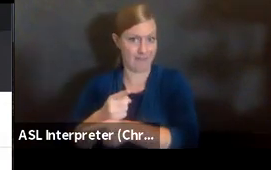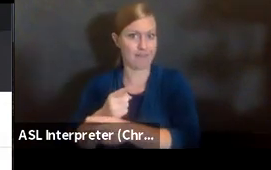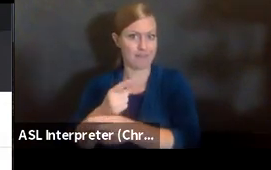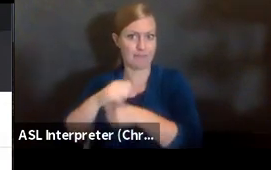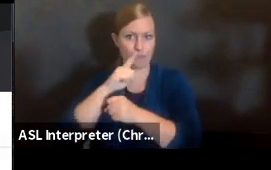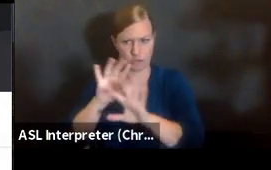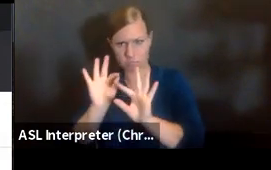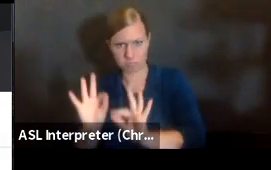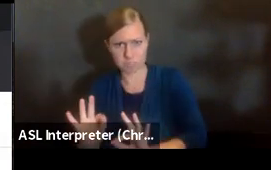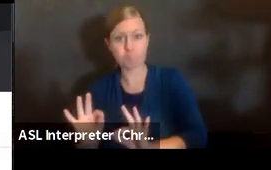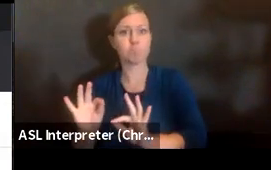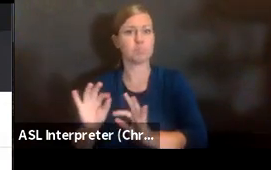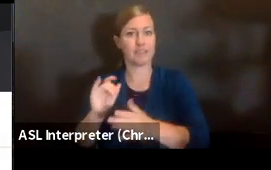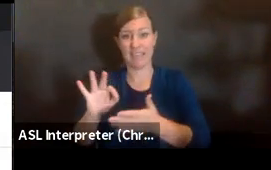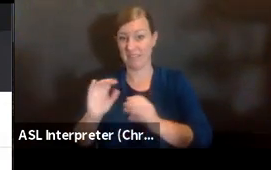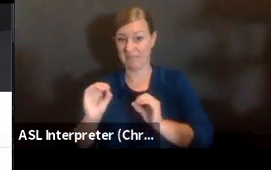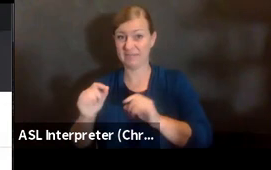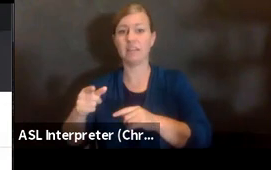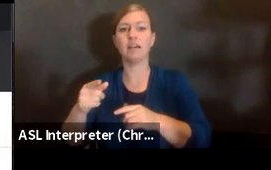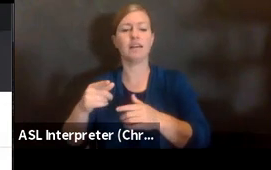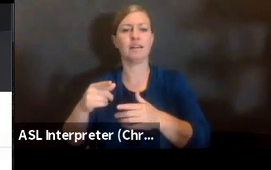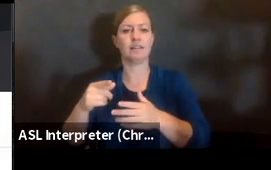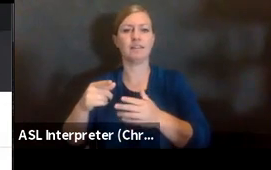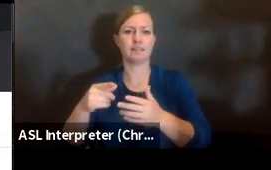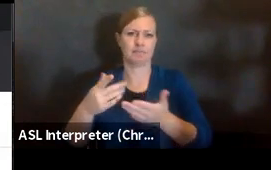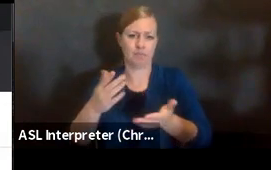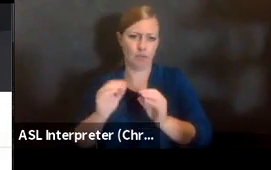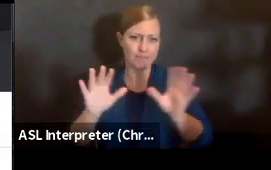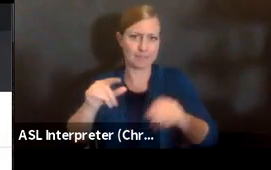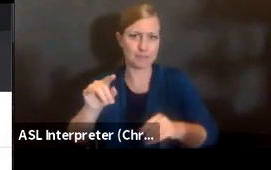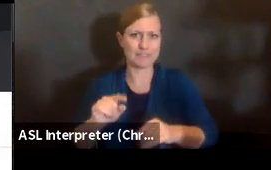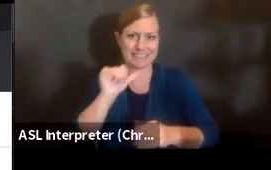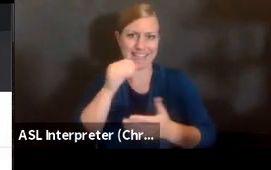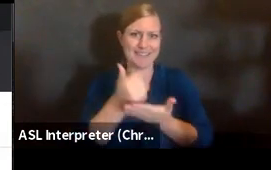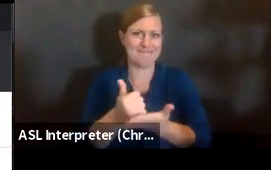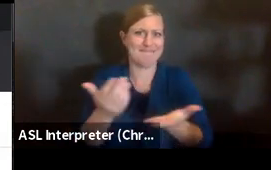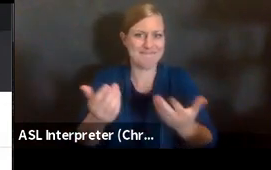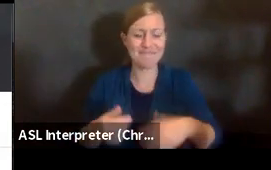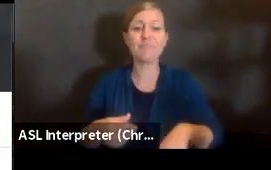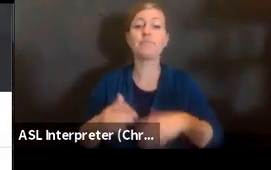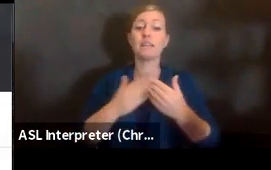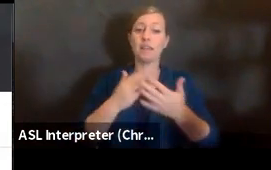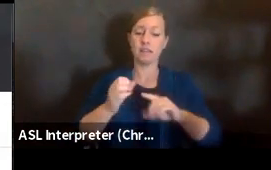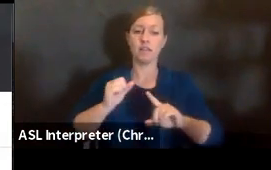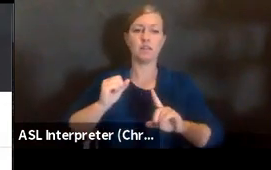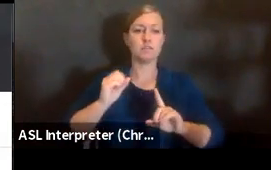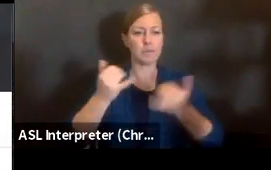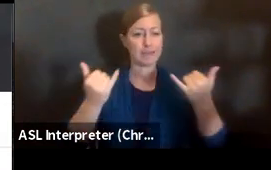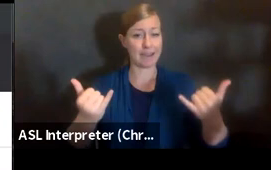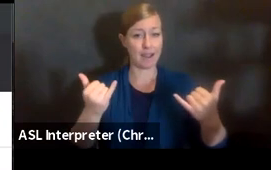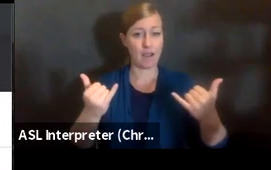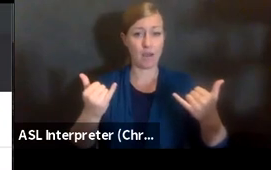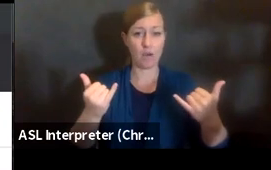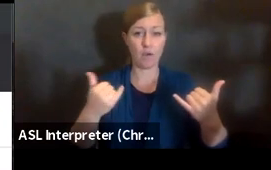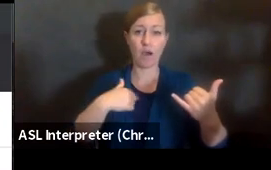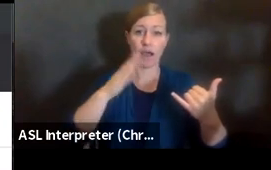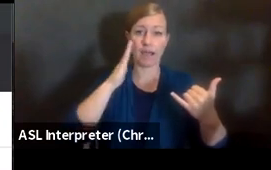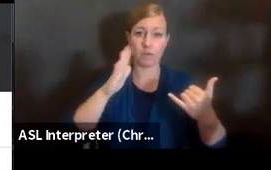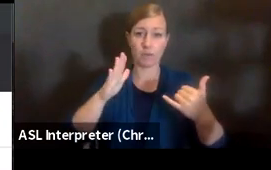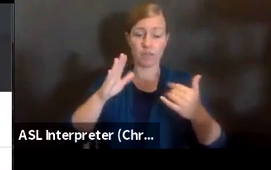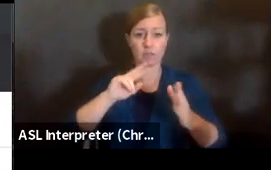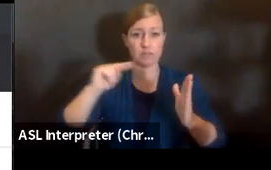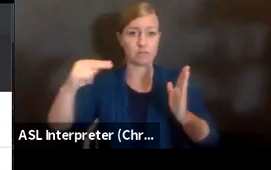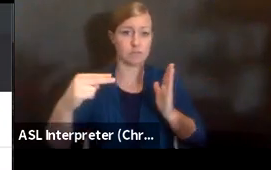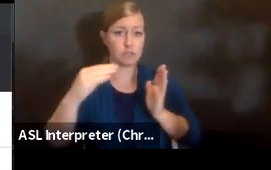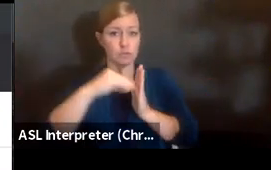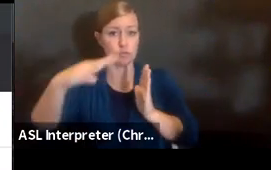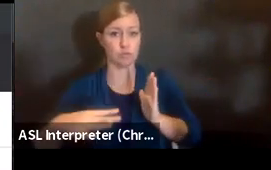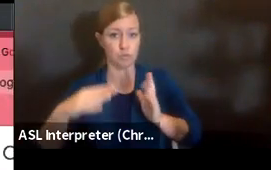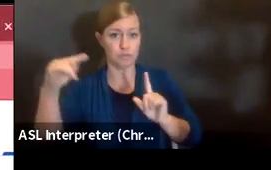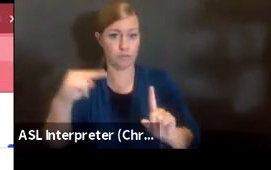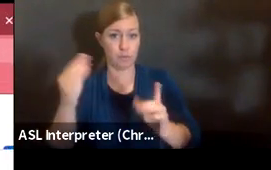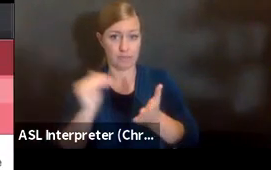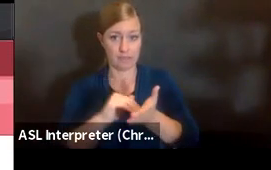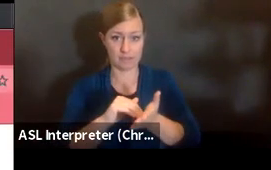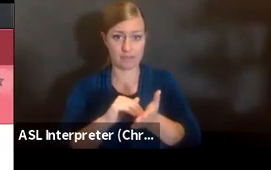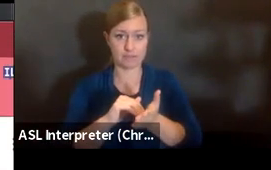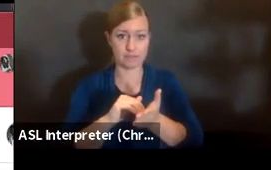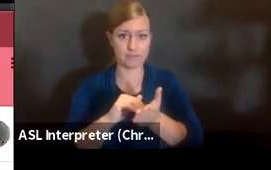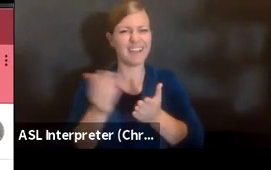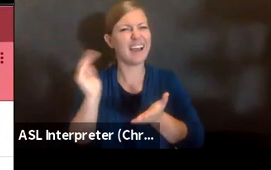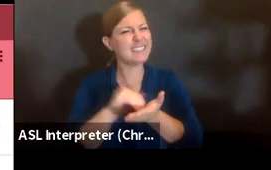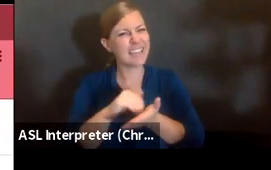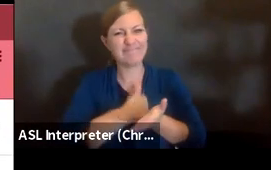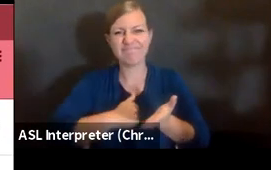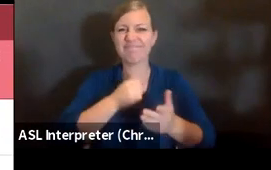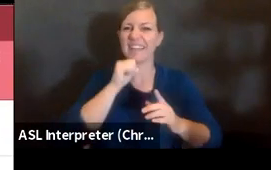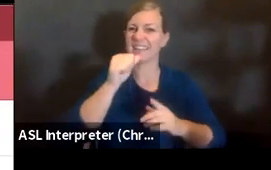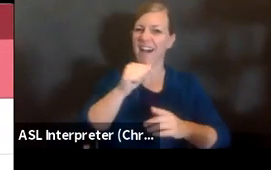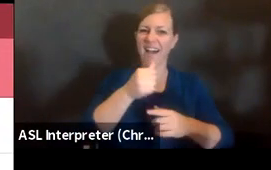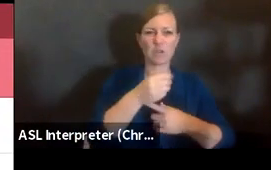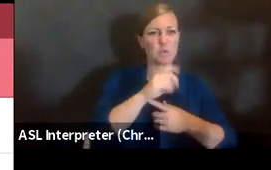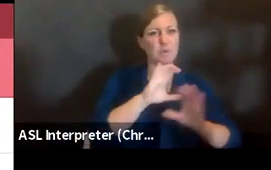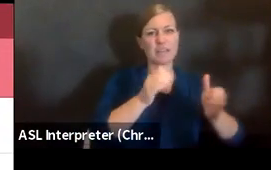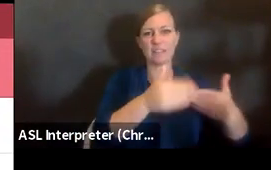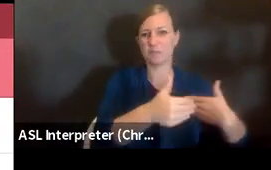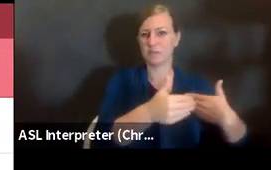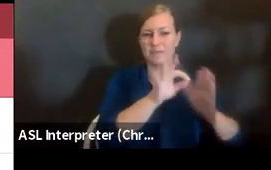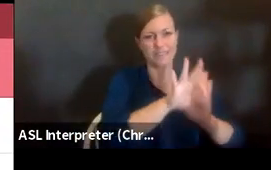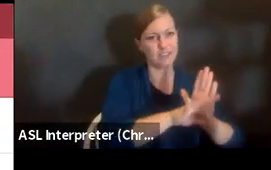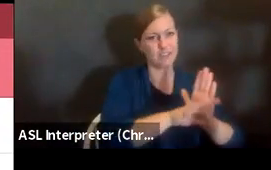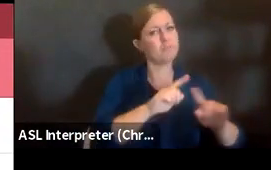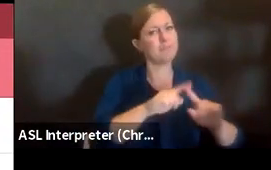Katherine Livick - ESD 112: And so there are those extra steps when you do a quiz. Now I'm going to bring in a student view, again really quickly. Again, not a feature that you have. Just a little something special that I like to help with.